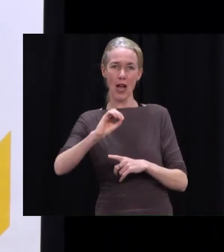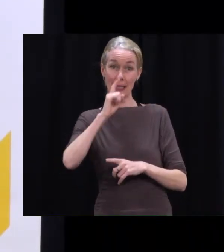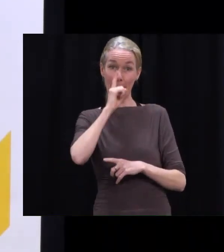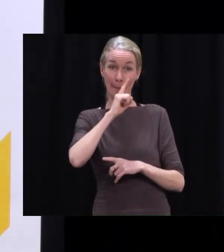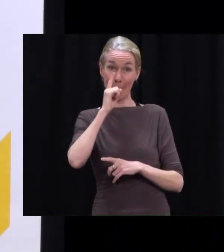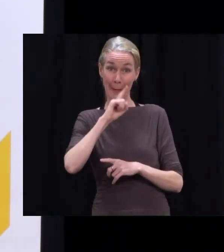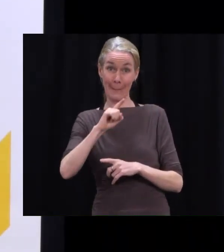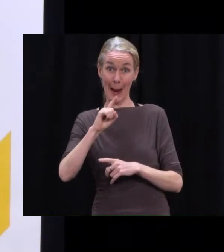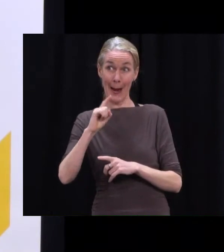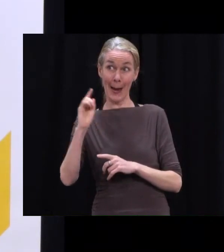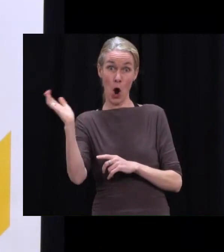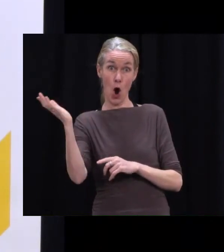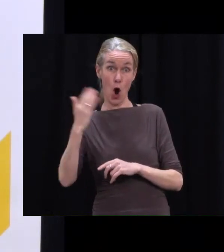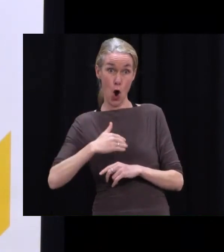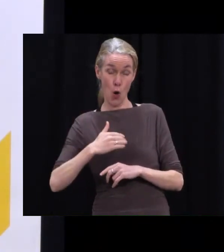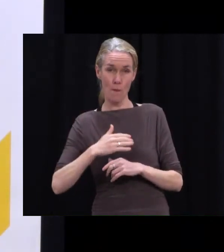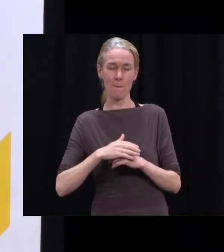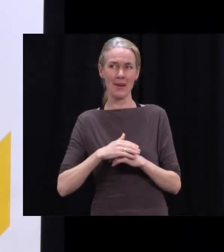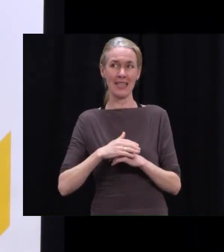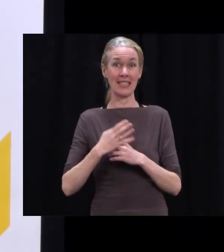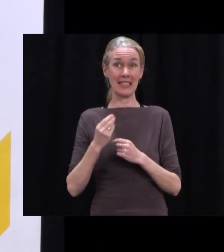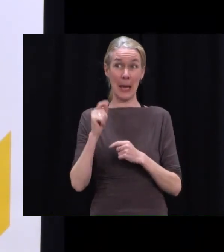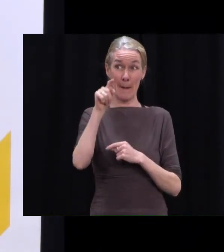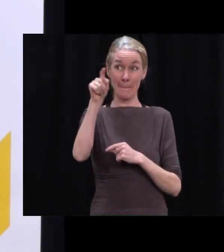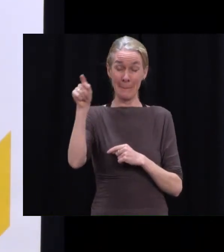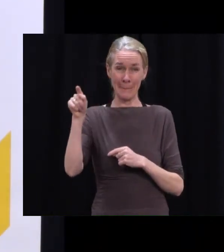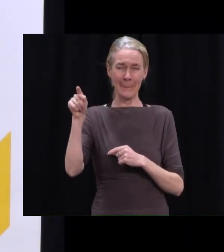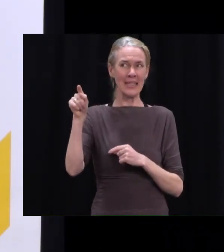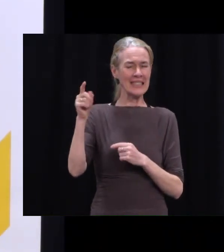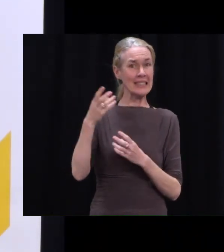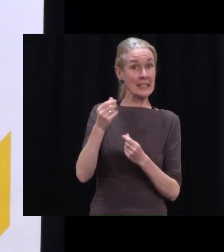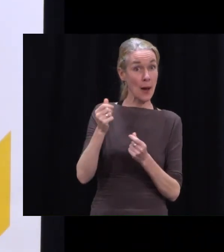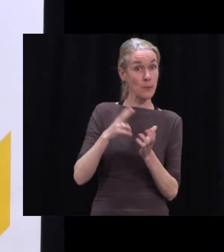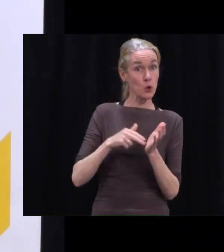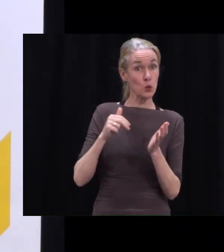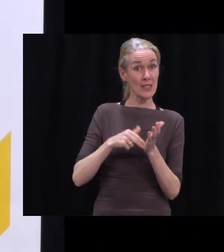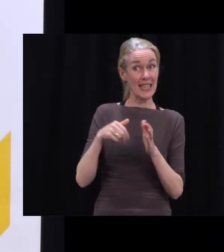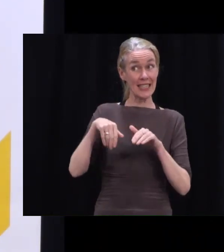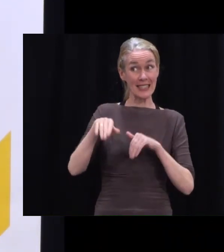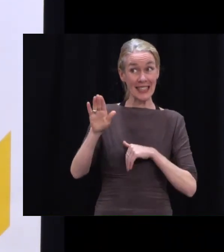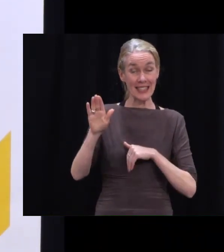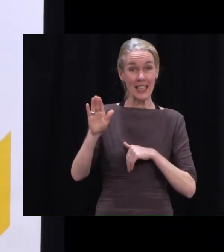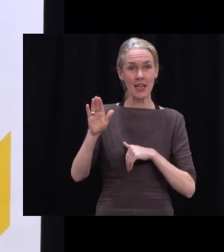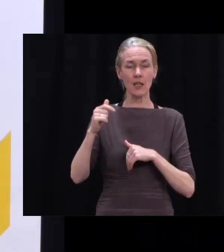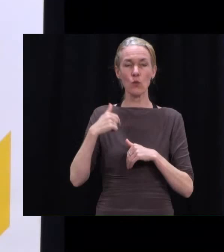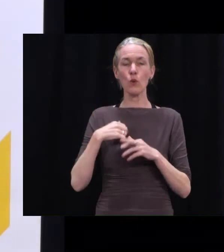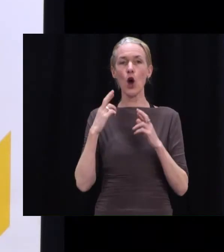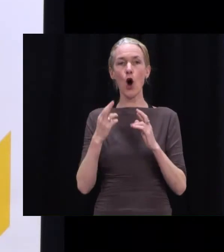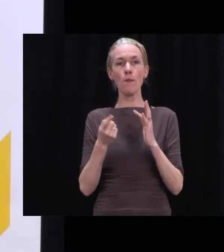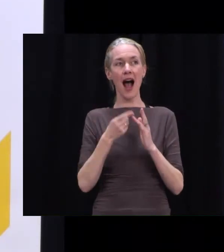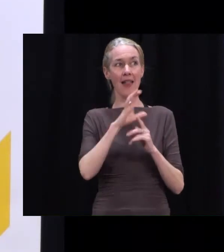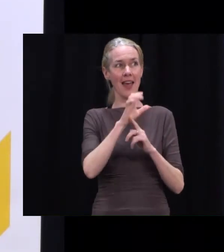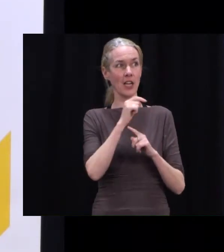in the erd -- order of 390 people. For those we weren't able to bring home because some will be New Zealand citizens,